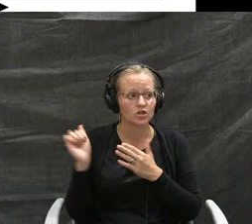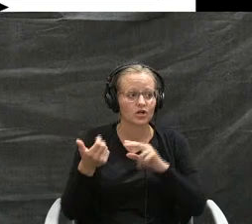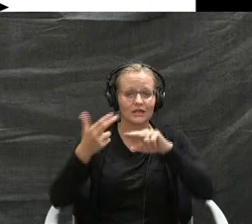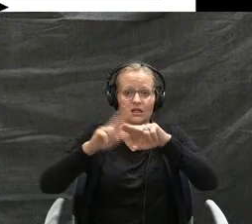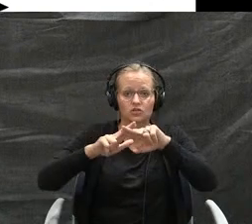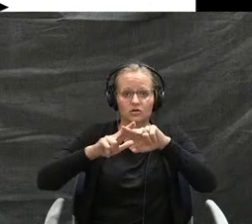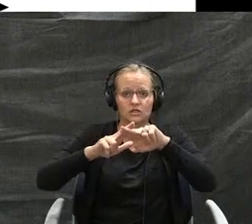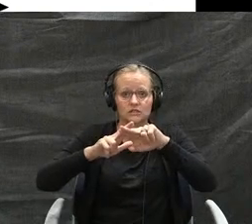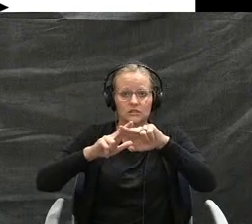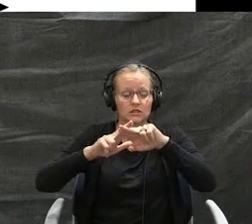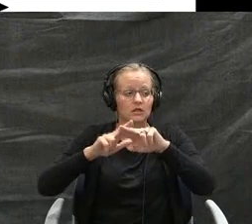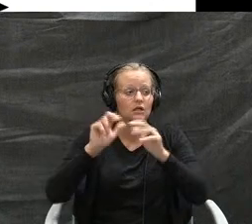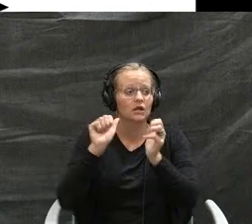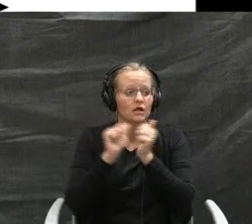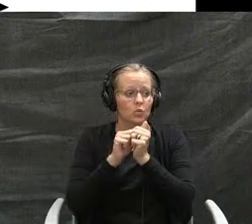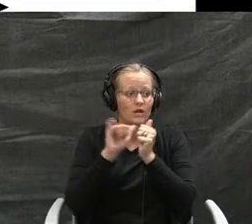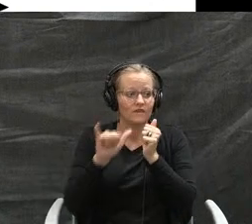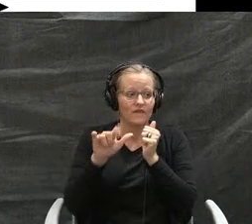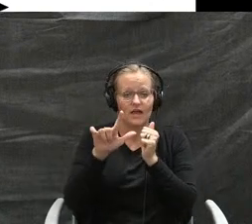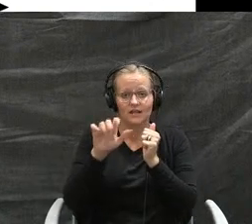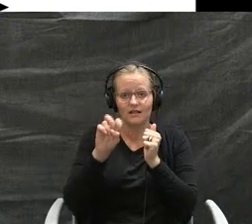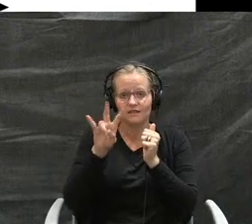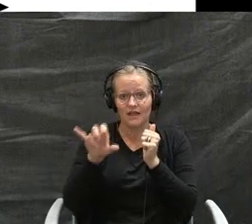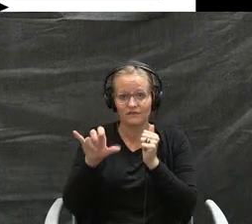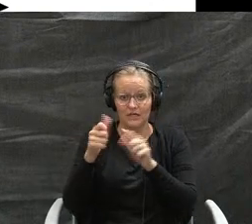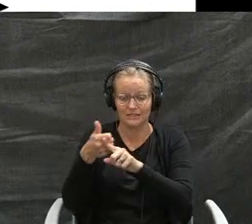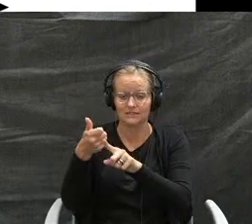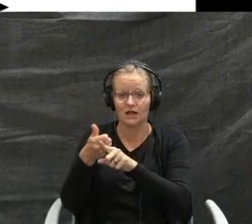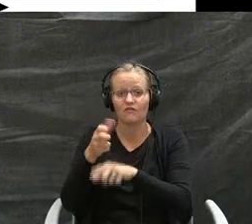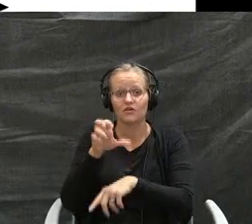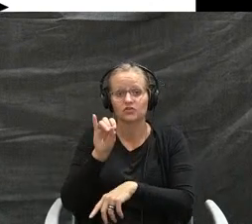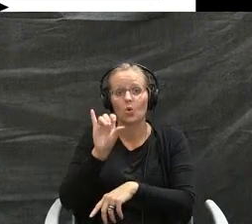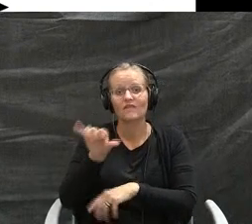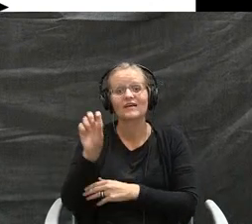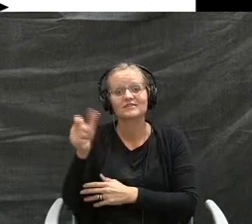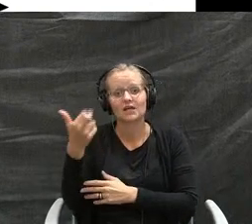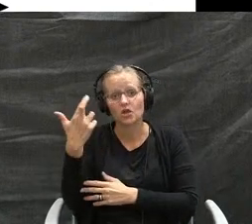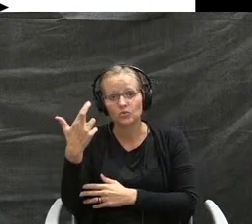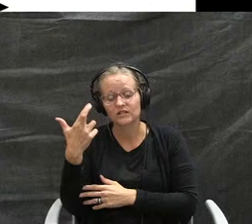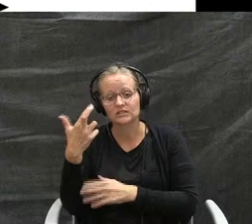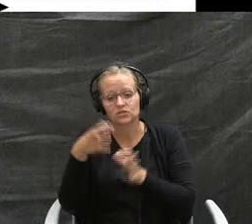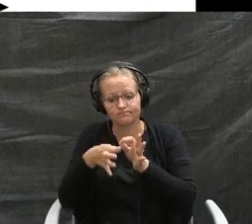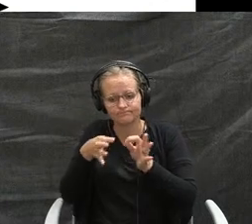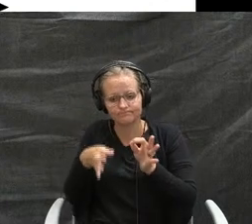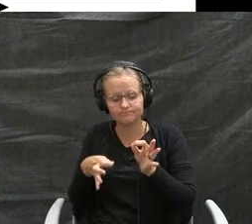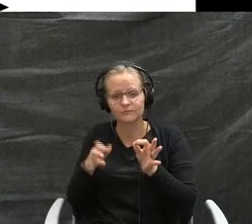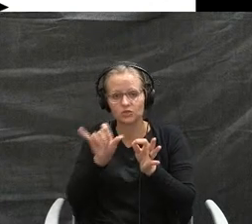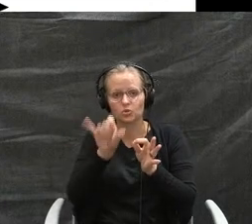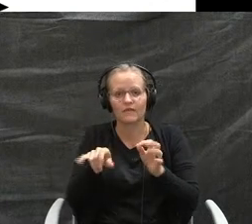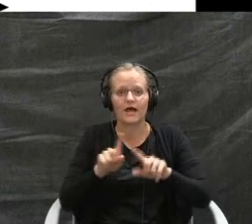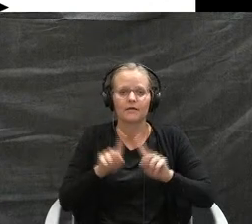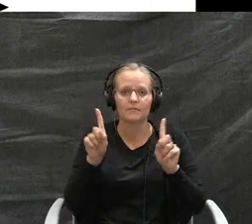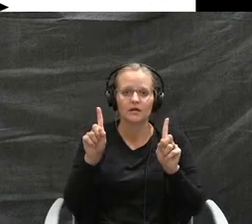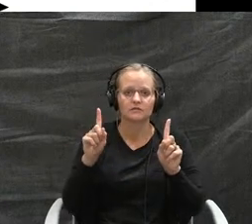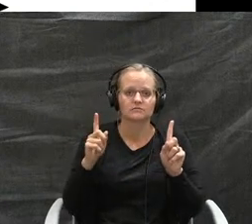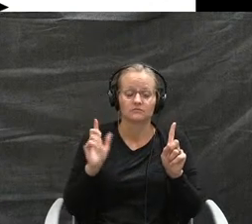overall levy by itself. So that's another reason to do it. But it's what we're doing it because we originally planned to